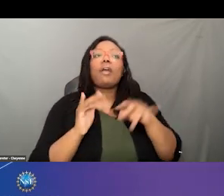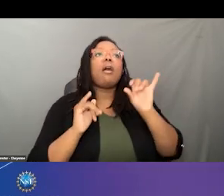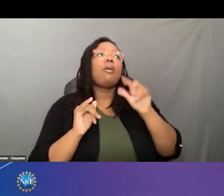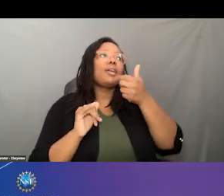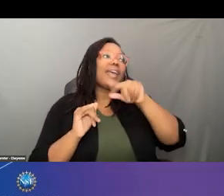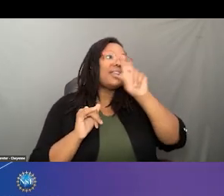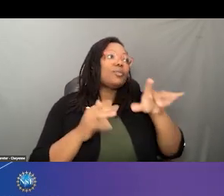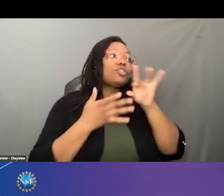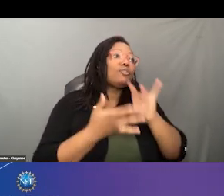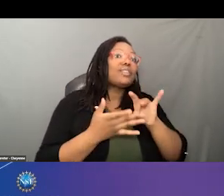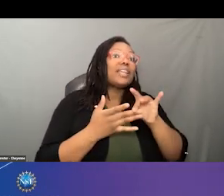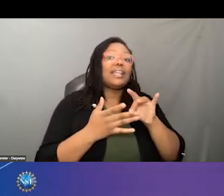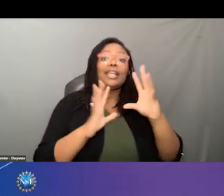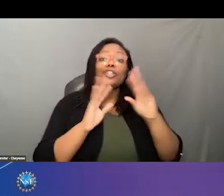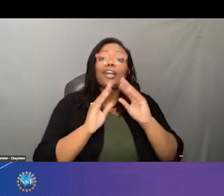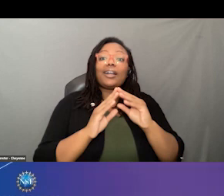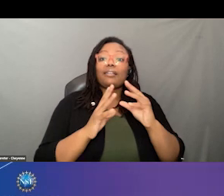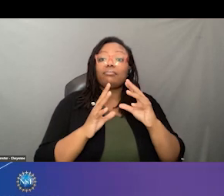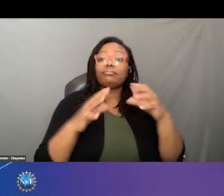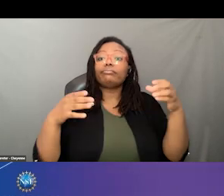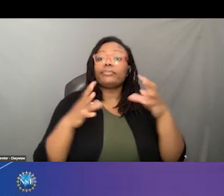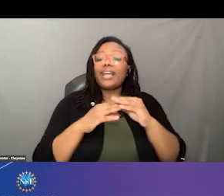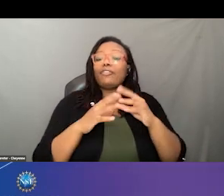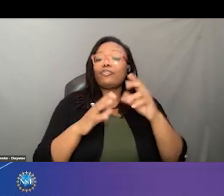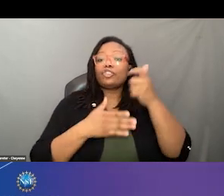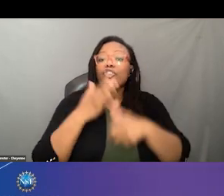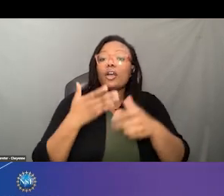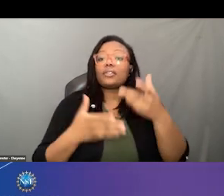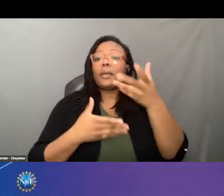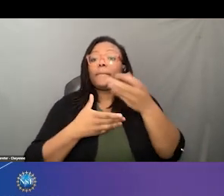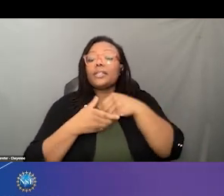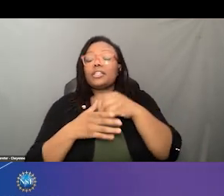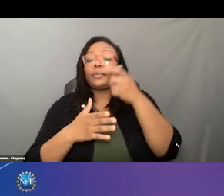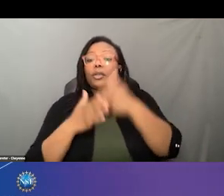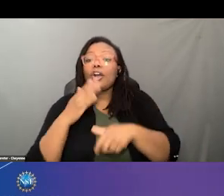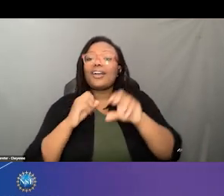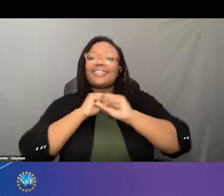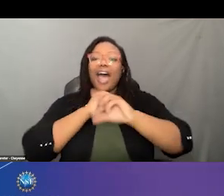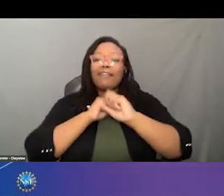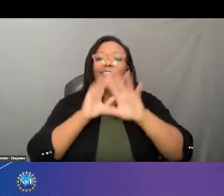at when you have questions about like conference costs, about participant support costs, public relations, advertising.